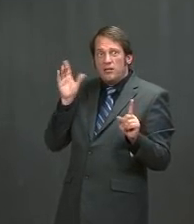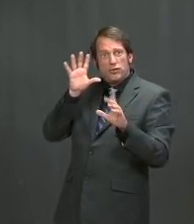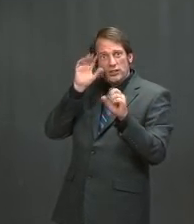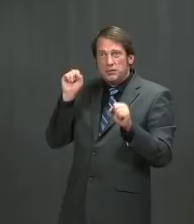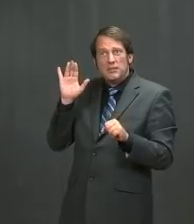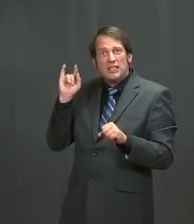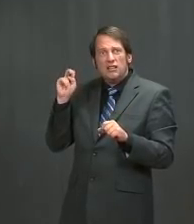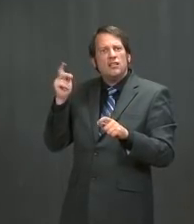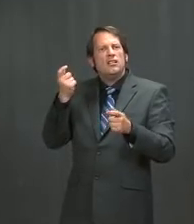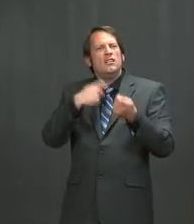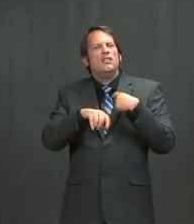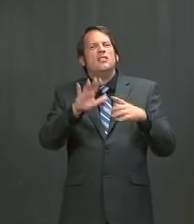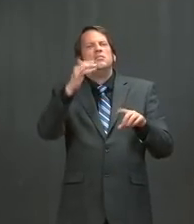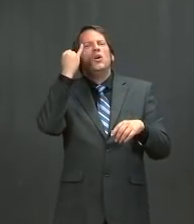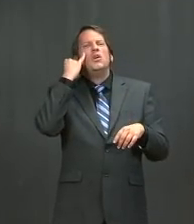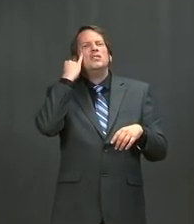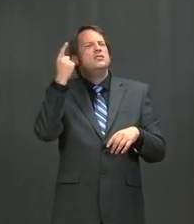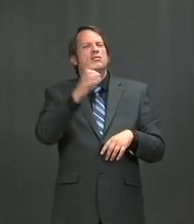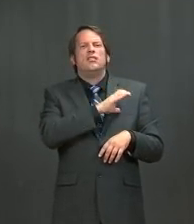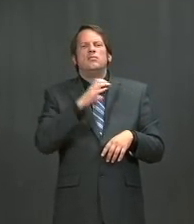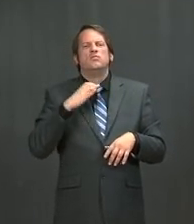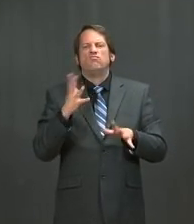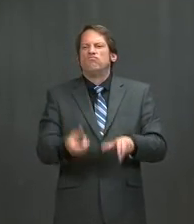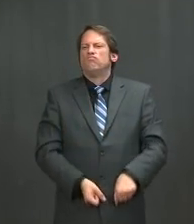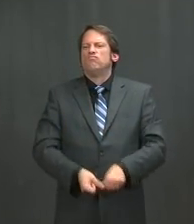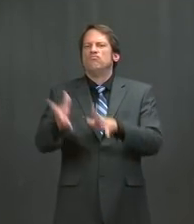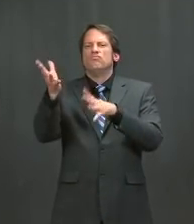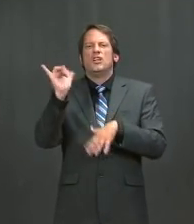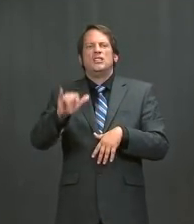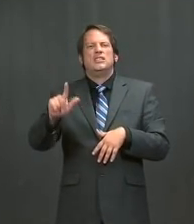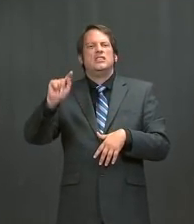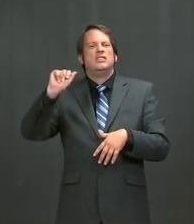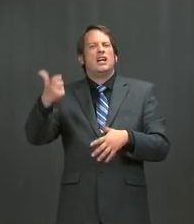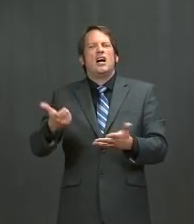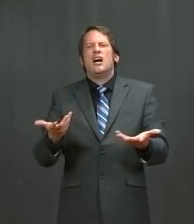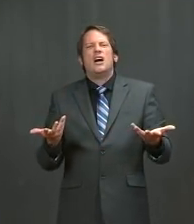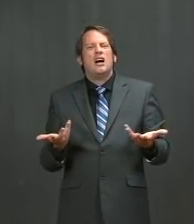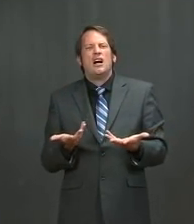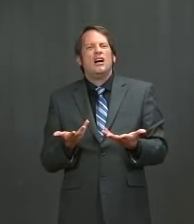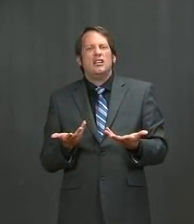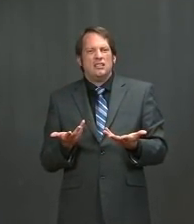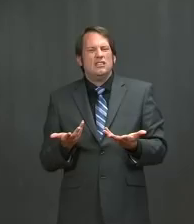Ms. Psaki: Well, then -- The Press: How do you pay for it then? Ms. Psaki: Well, then -- then I hope you'd be asking whoever is standing right here --